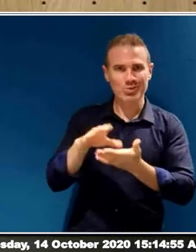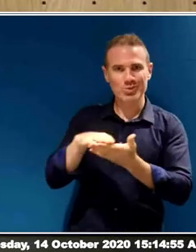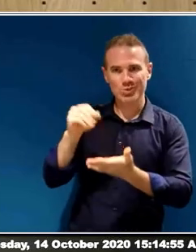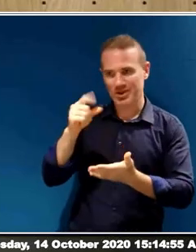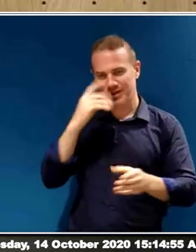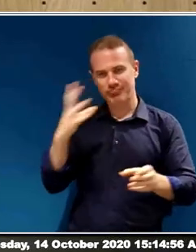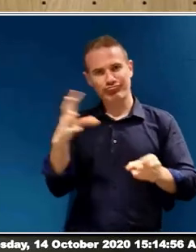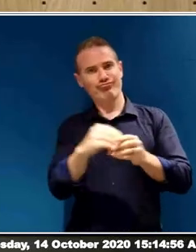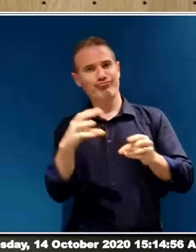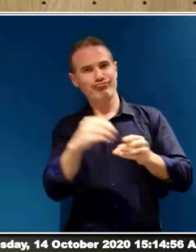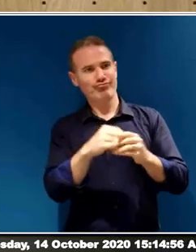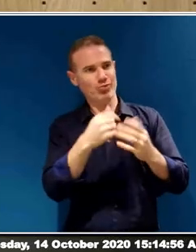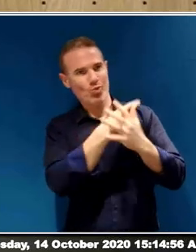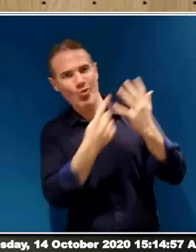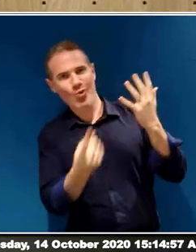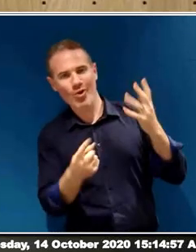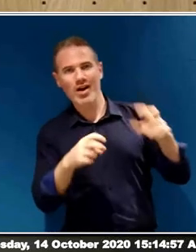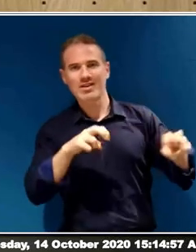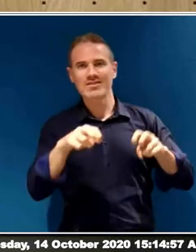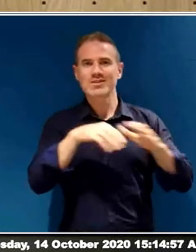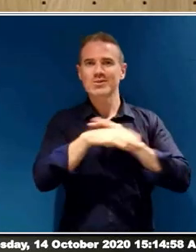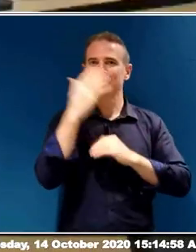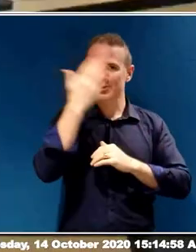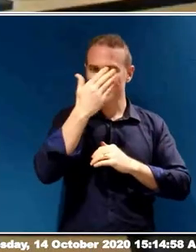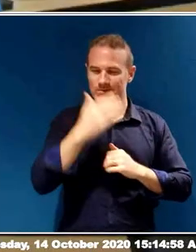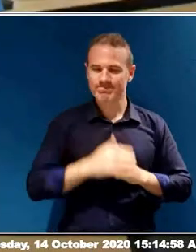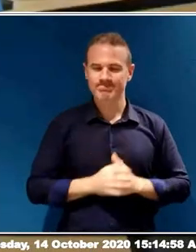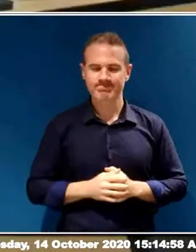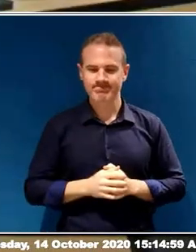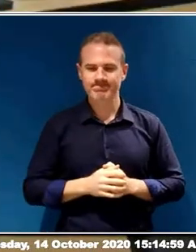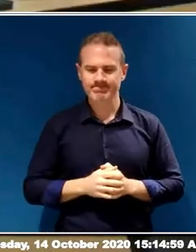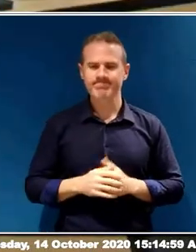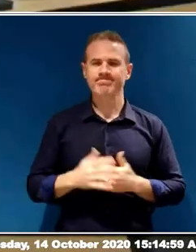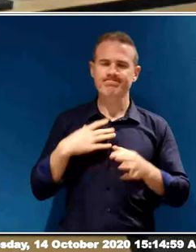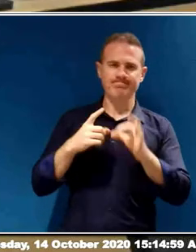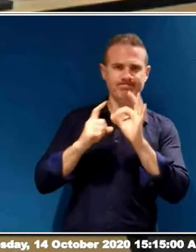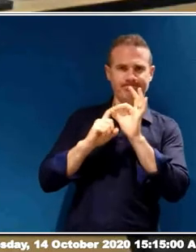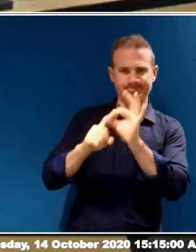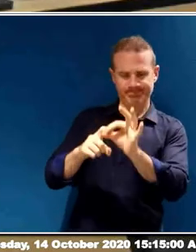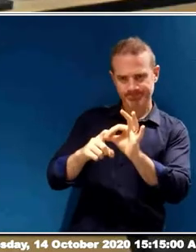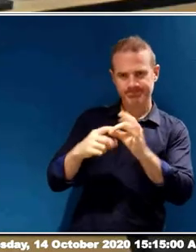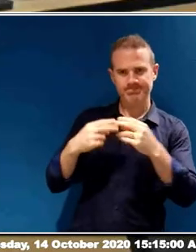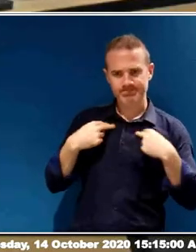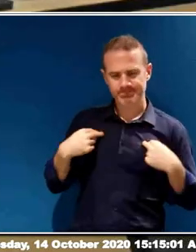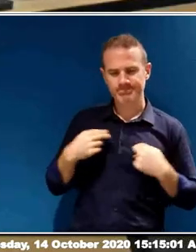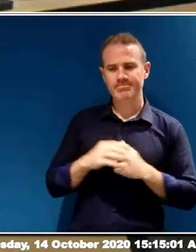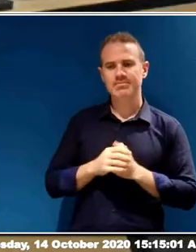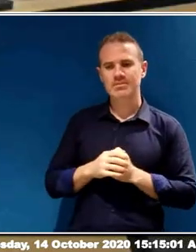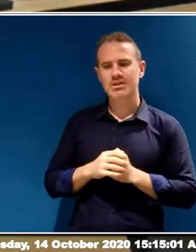And in respect of the original design not physically being directed to all